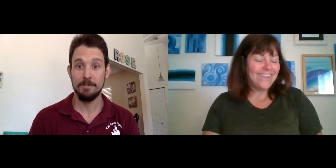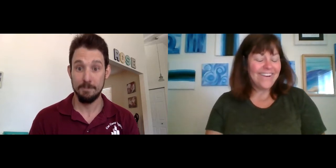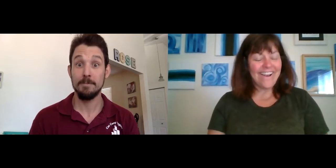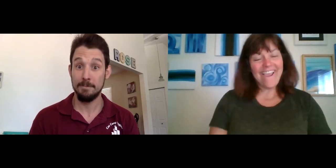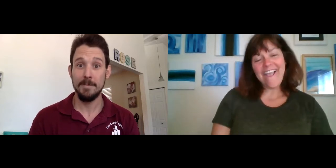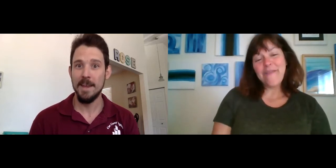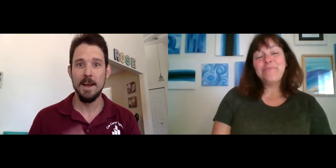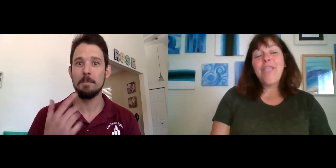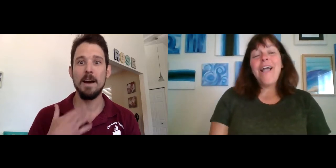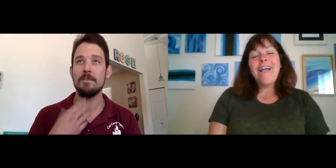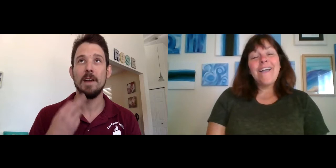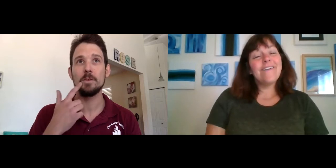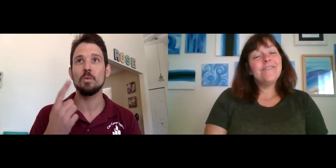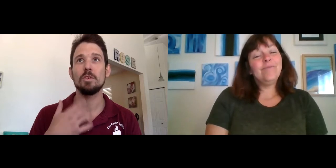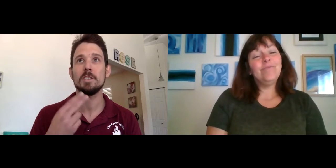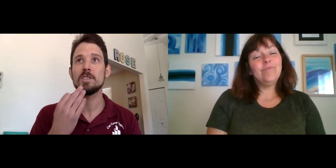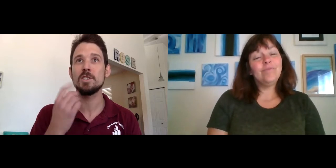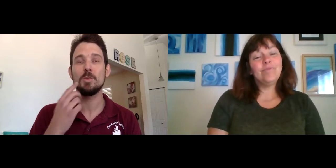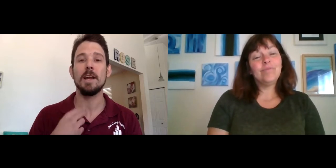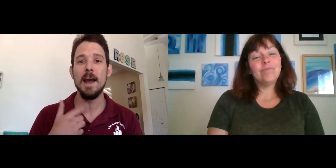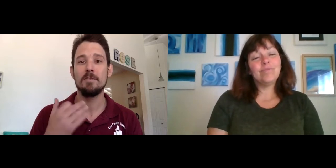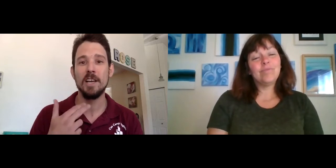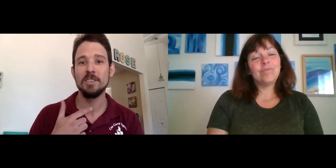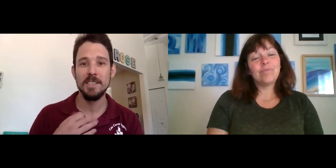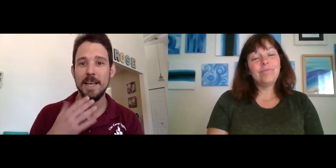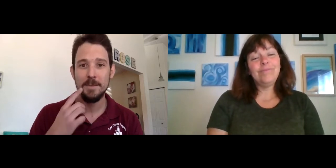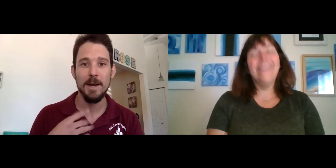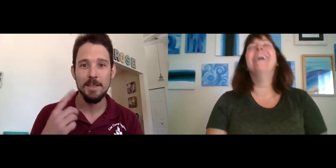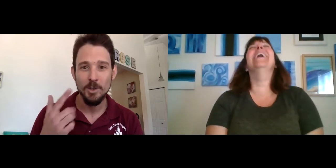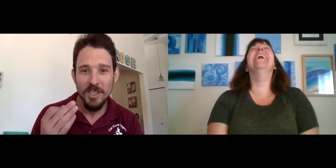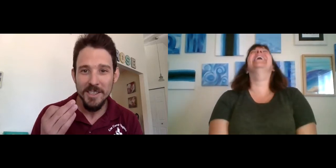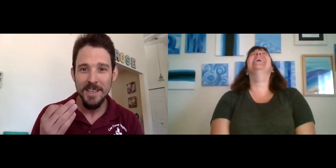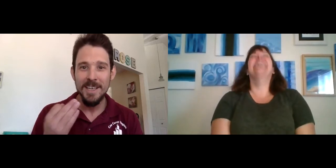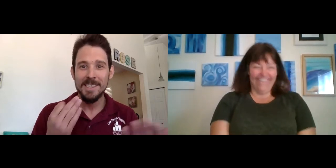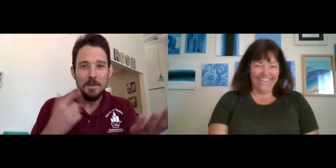yeah my favorite word is "Supercalifragilisticexpialidocious"